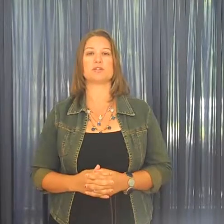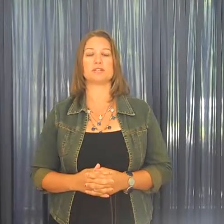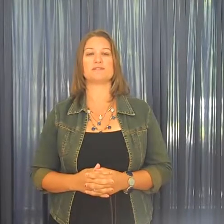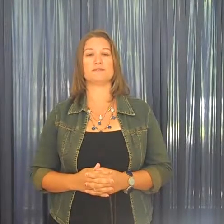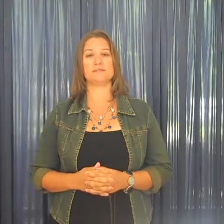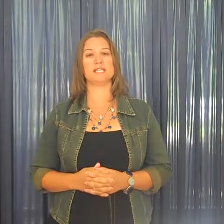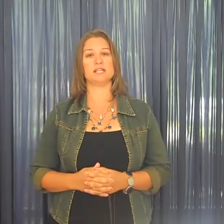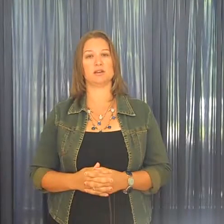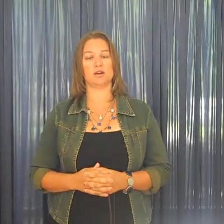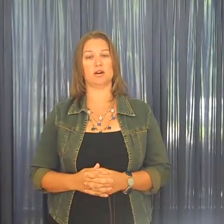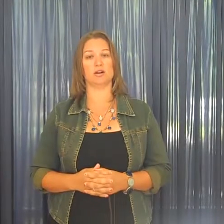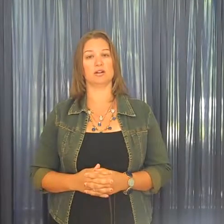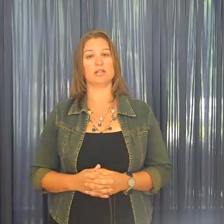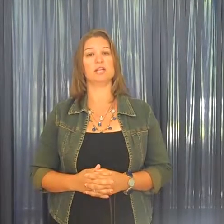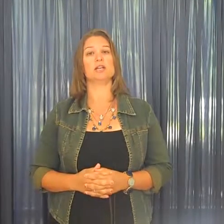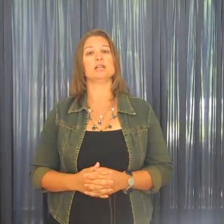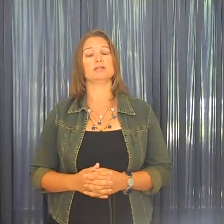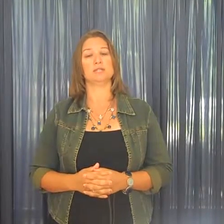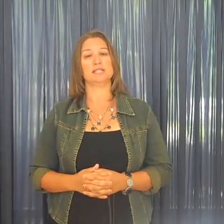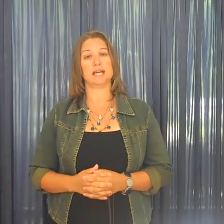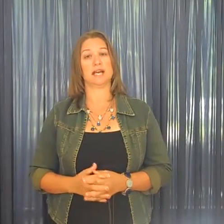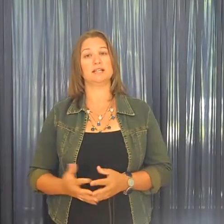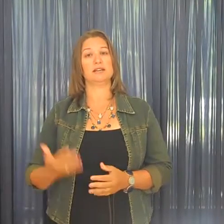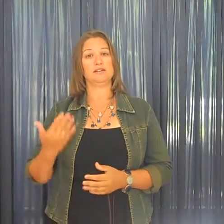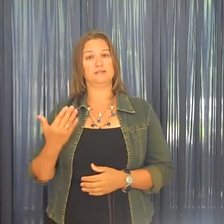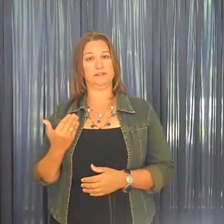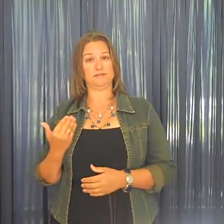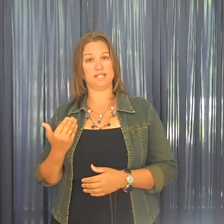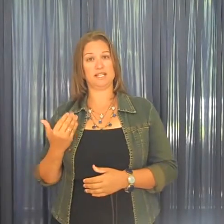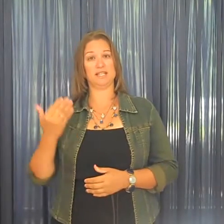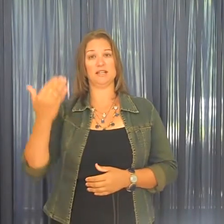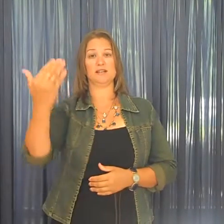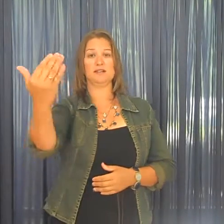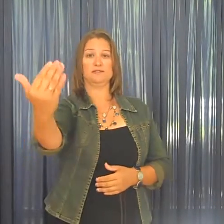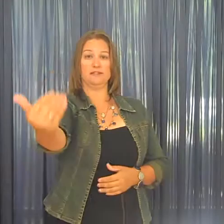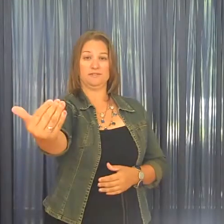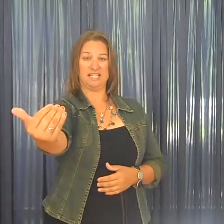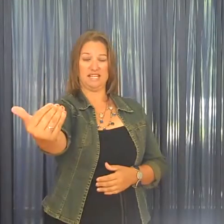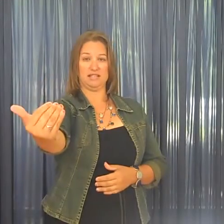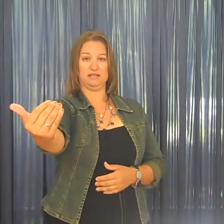score is 15 all, you would sign 15, 15.